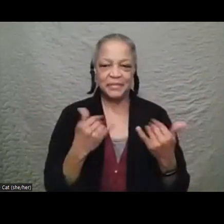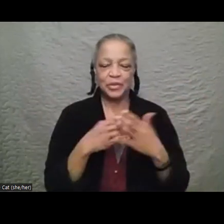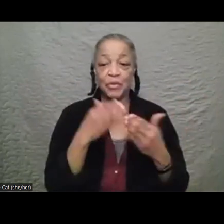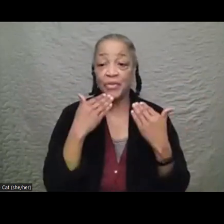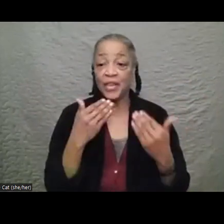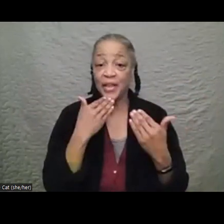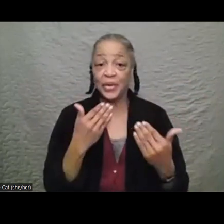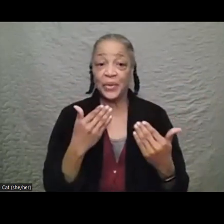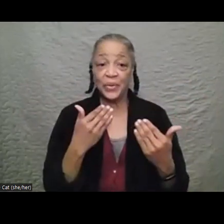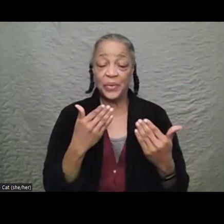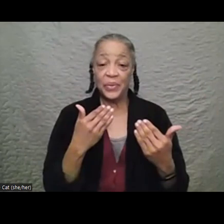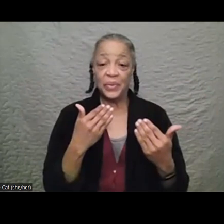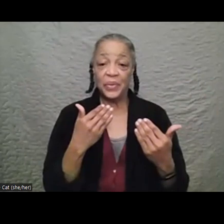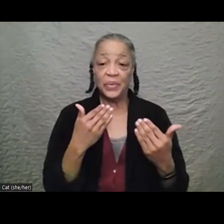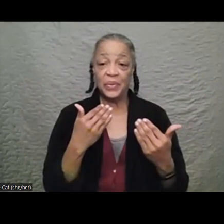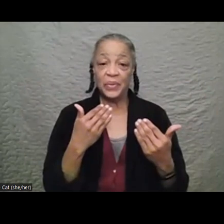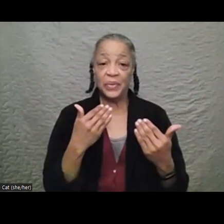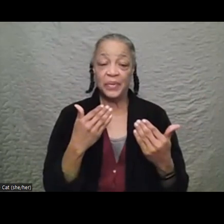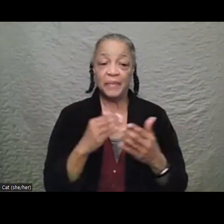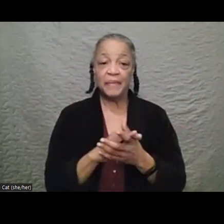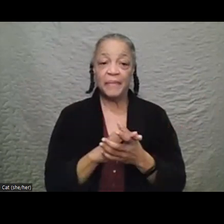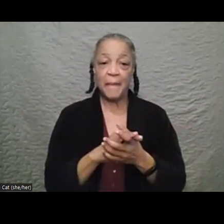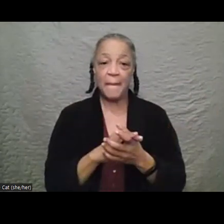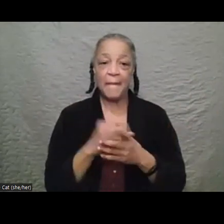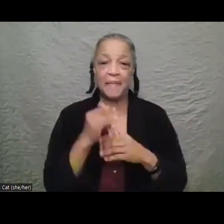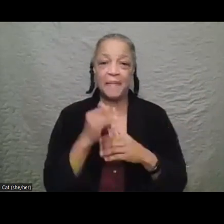Thank you, this was enjoyable.